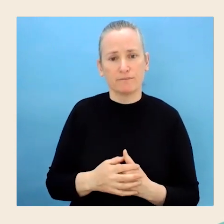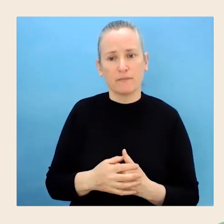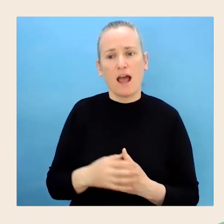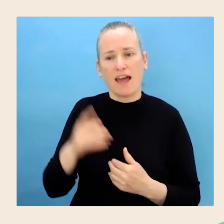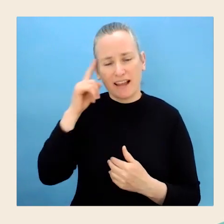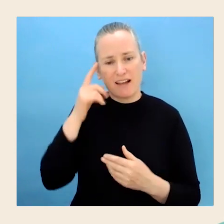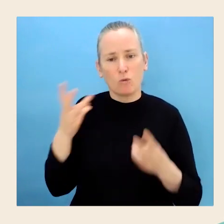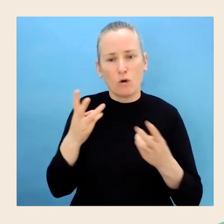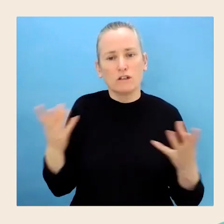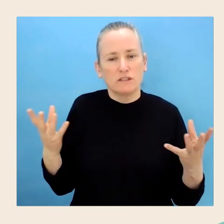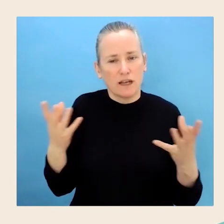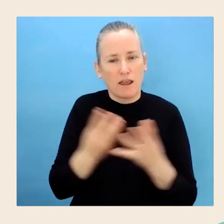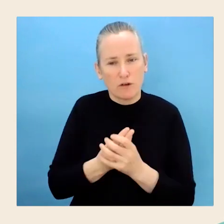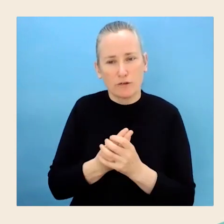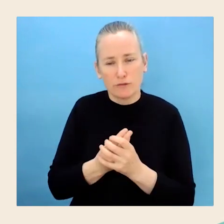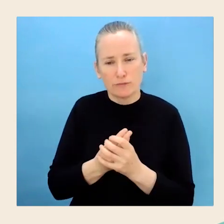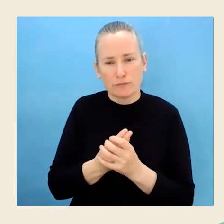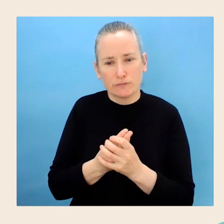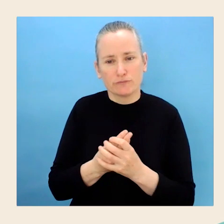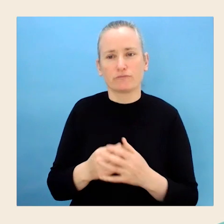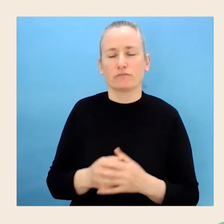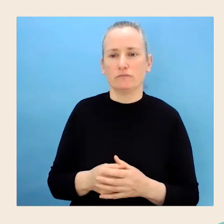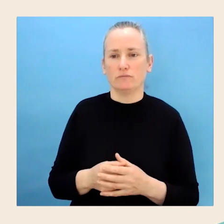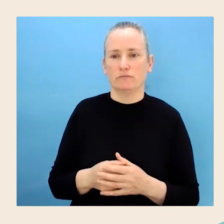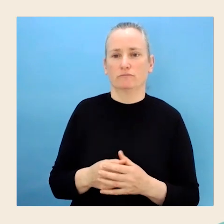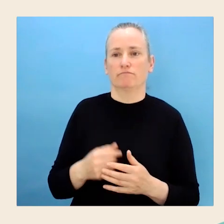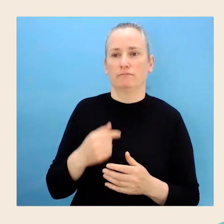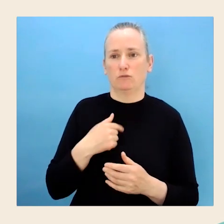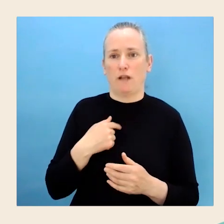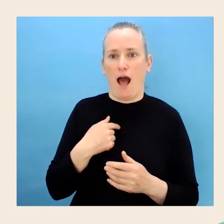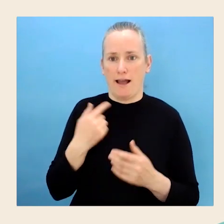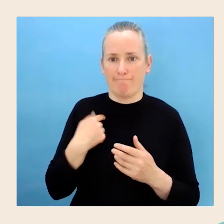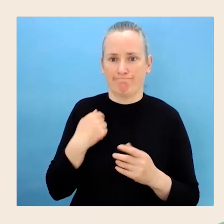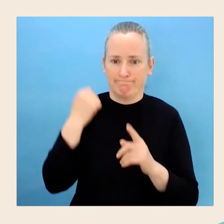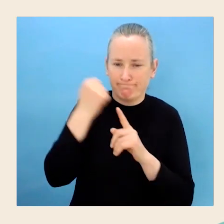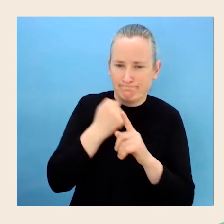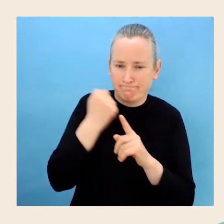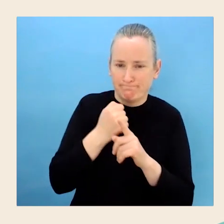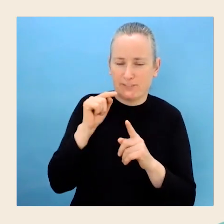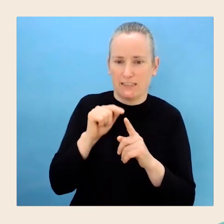So that's what I'm looking forward to and that's what I'm trying to work towards.